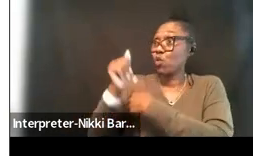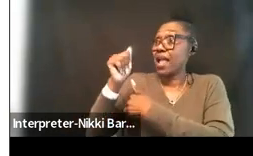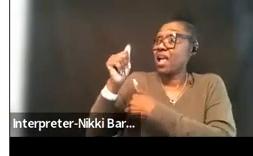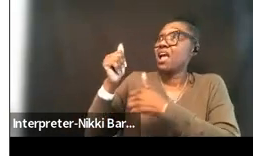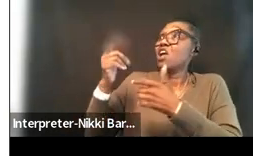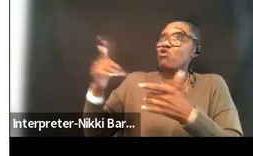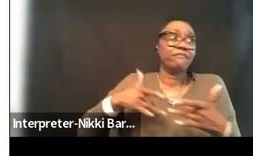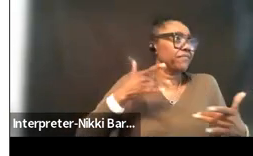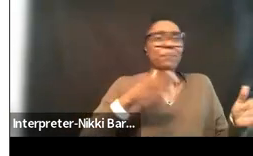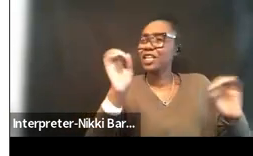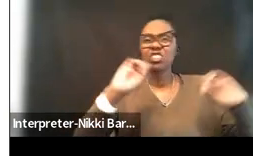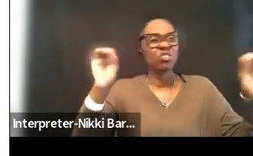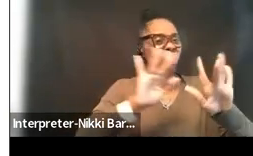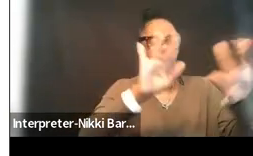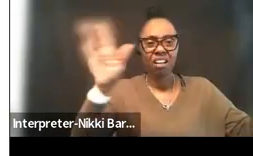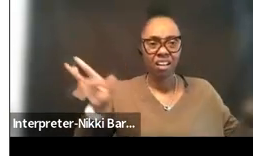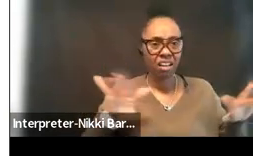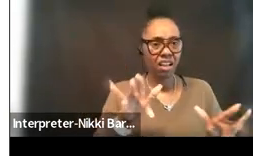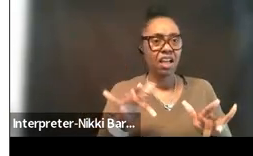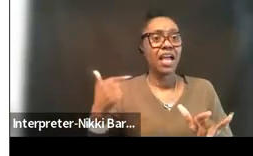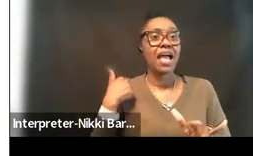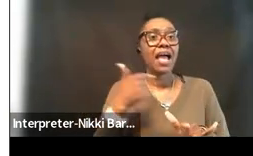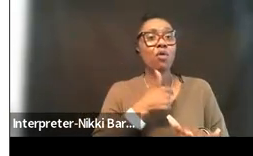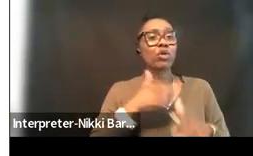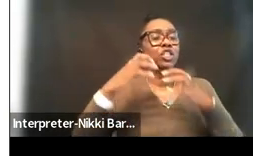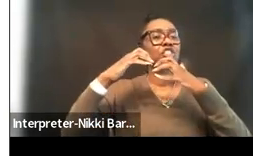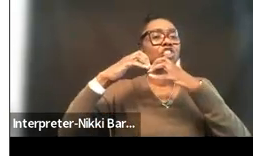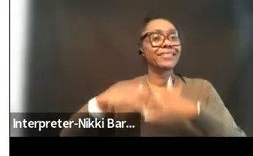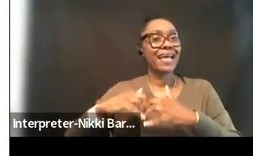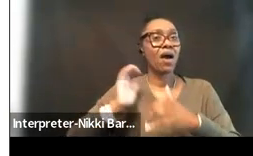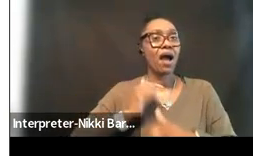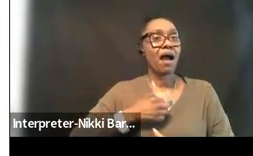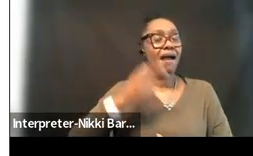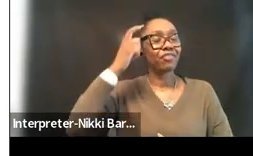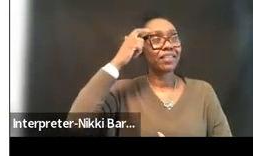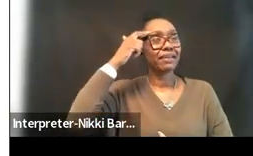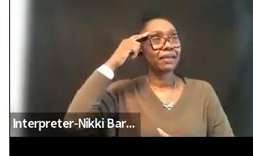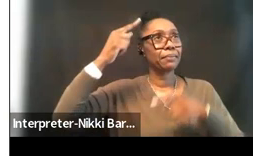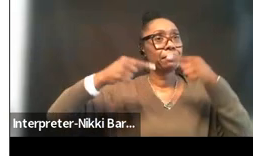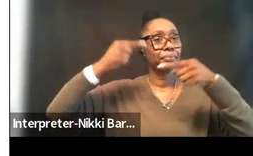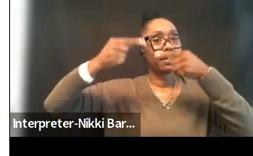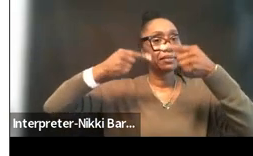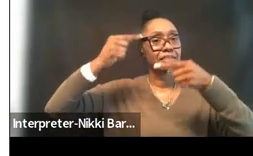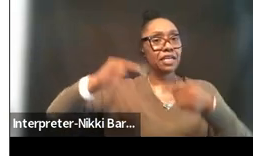And this also shuts down our higher level of thinking. Specifically in our prefrontal cortex.